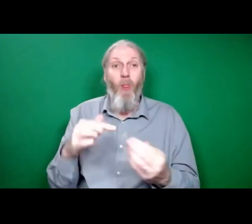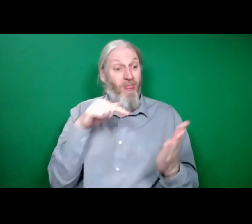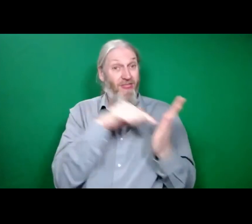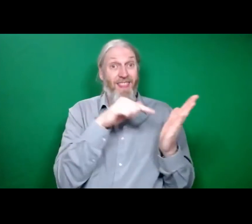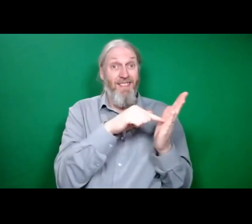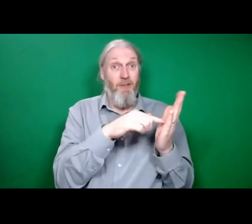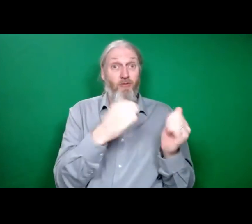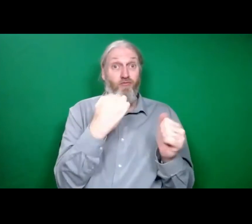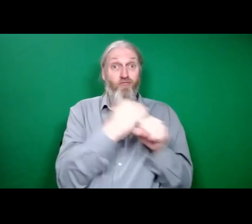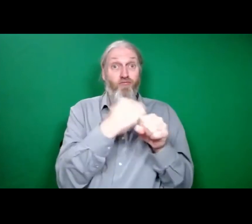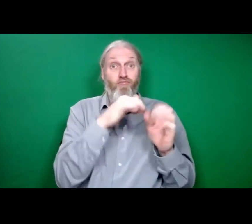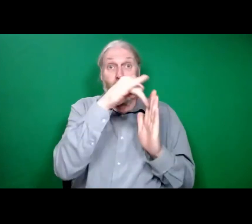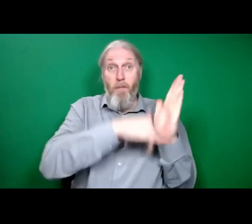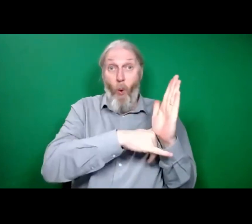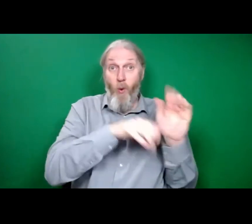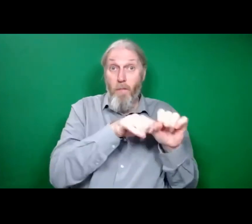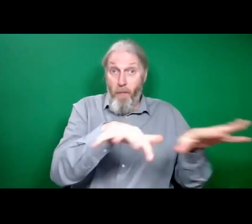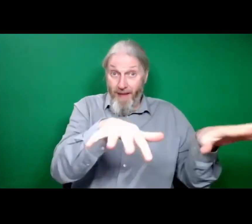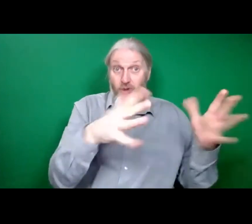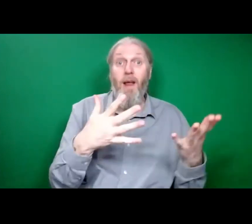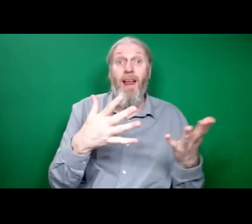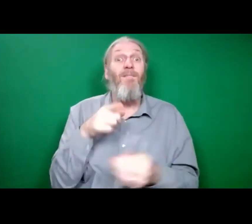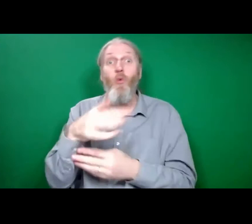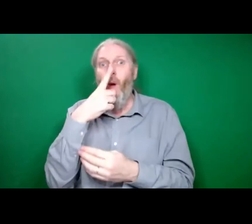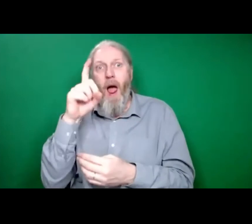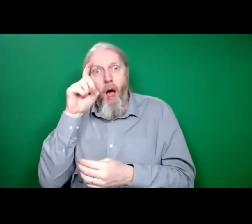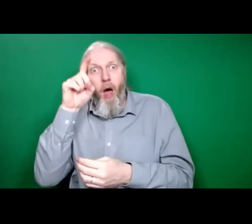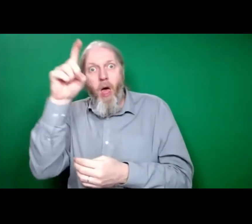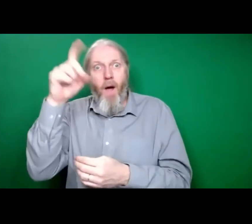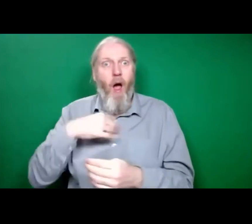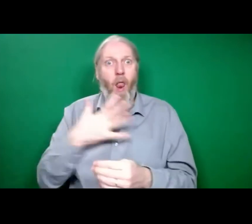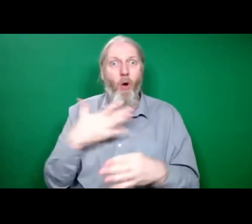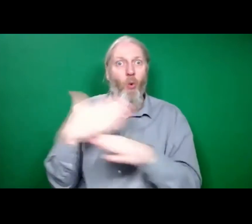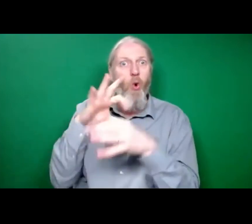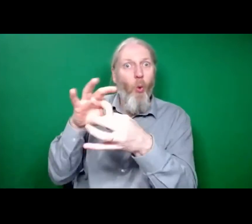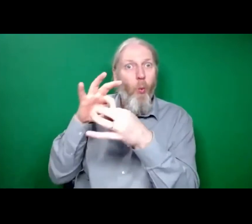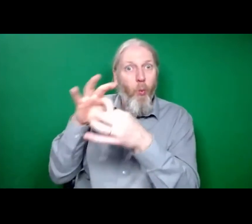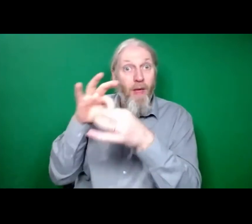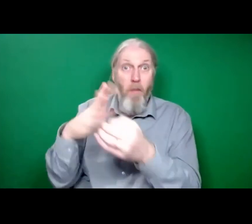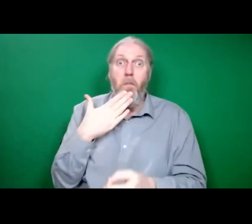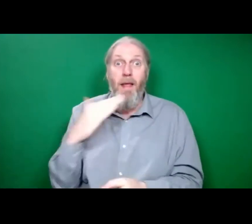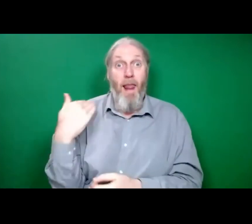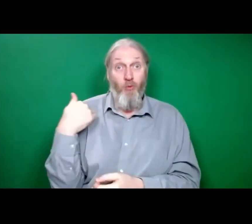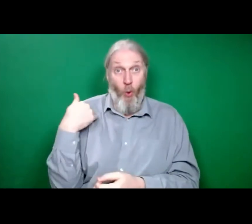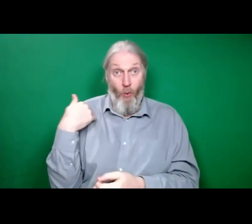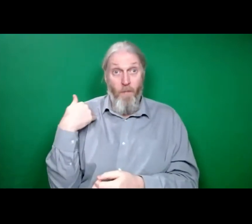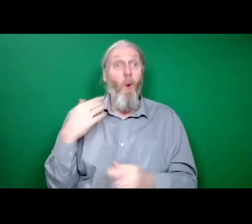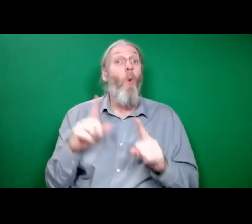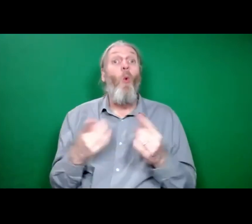I can confirm that there are longer-term plans for both the M&S and Debenhams in Basildon specifically. Clacton, I don't know about.